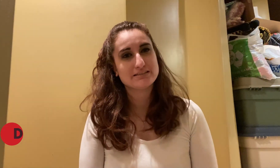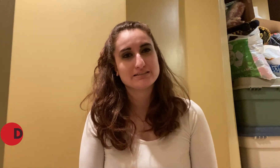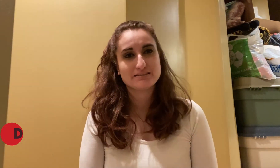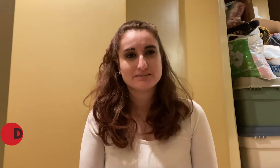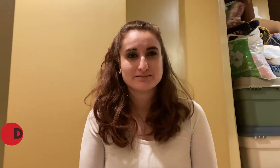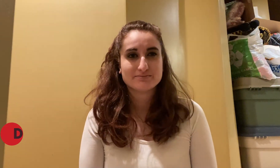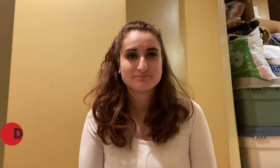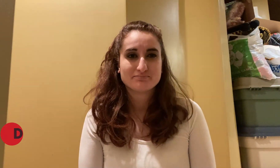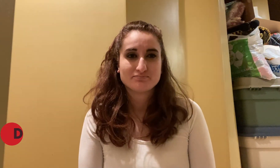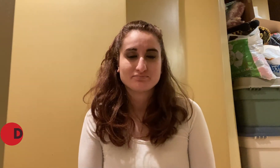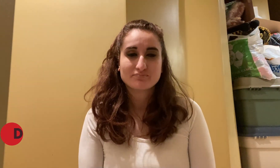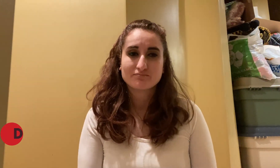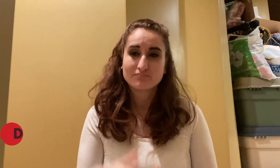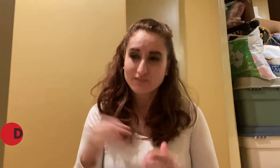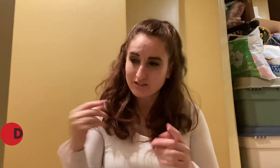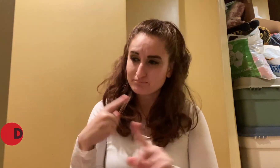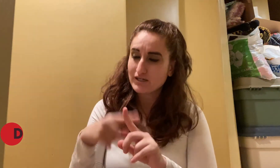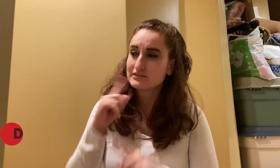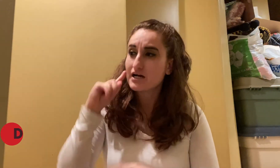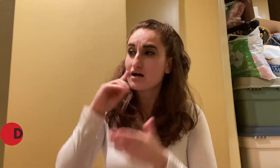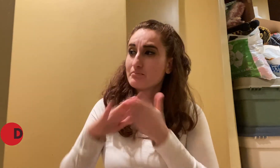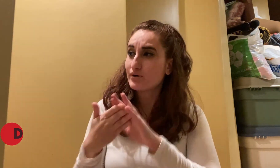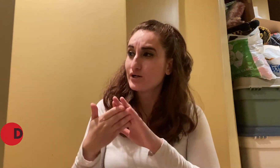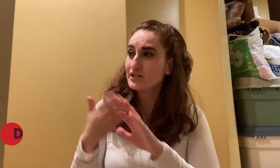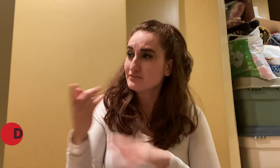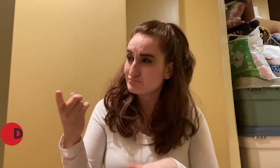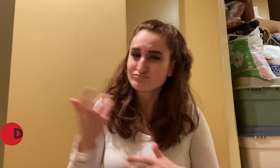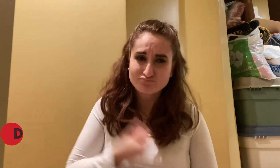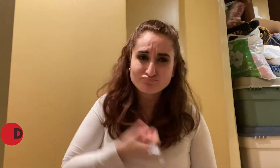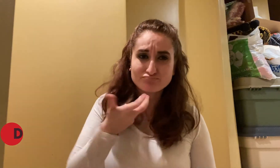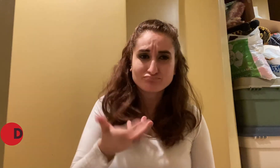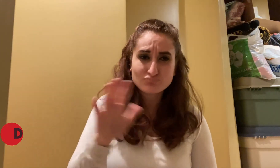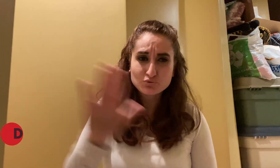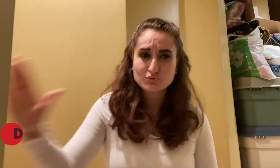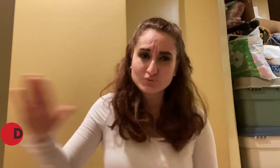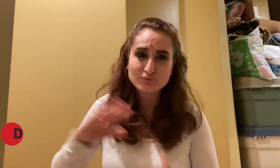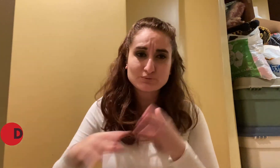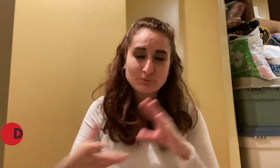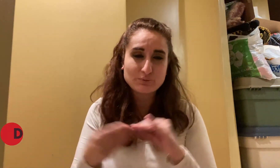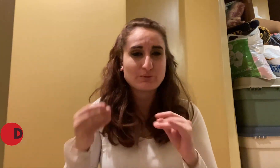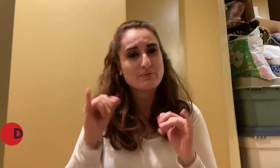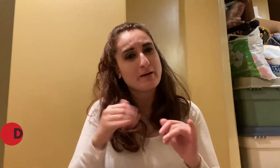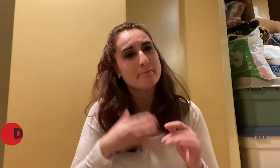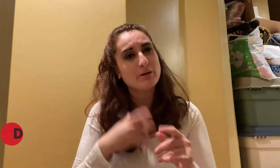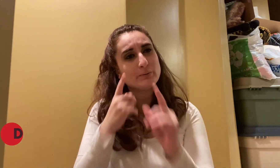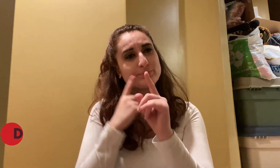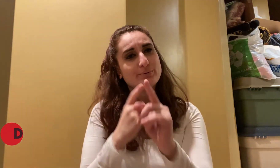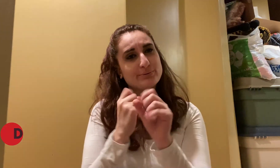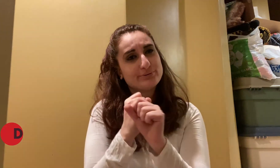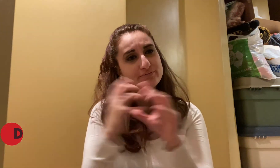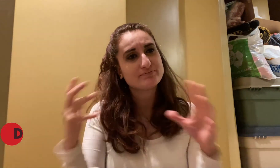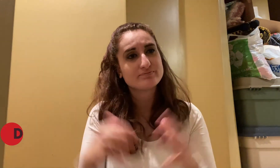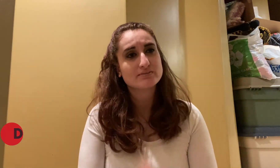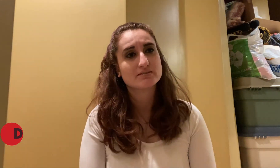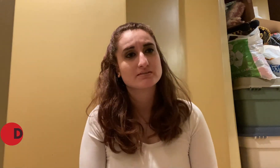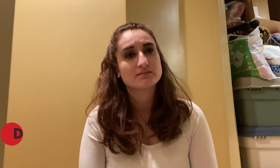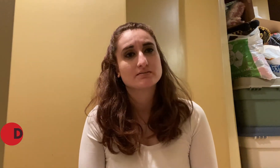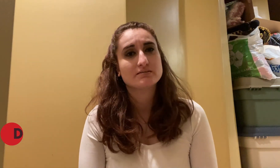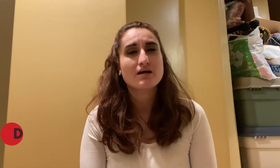and for the Deaf community to express their stories, that’s my goal.